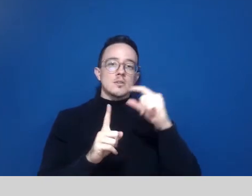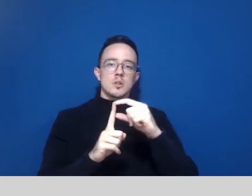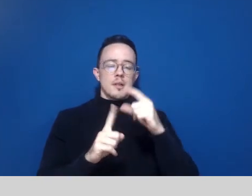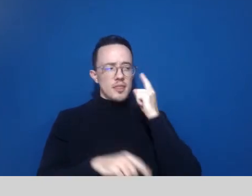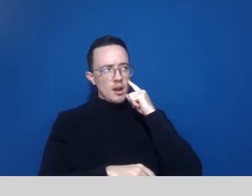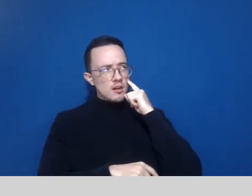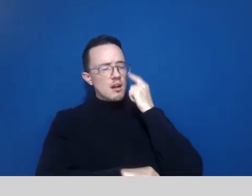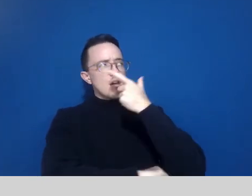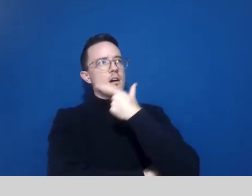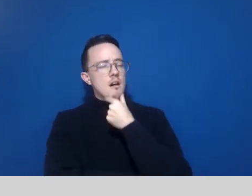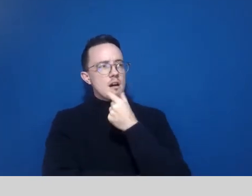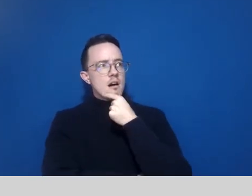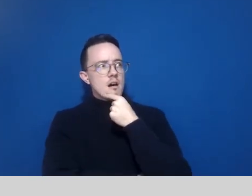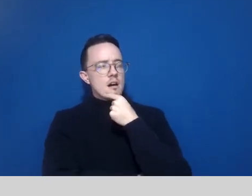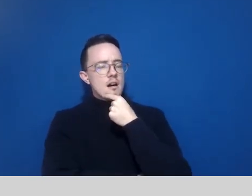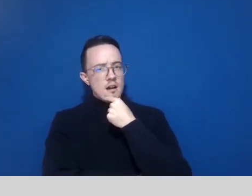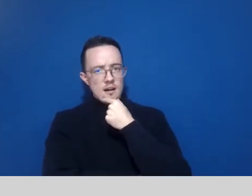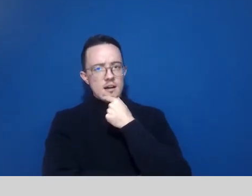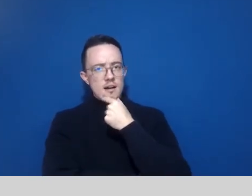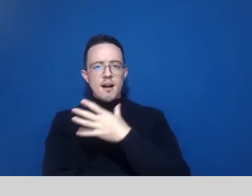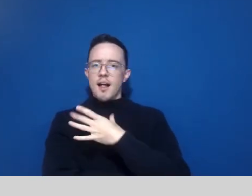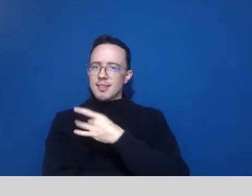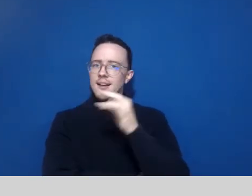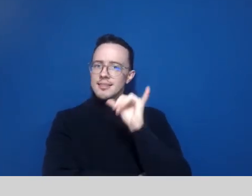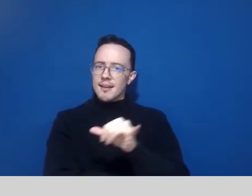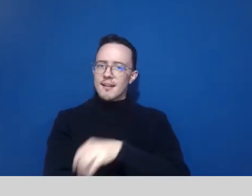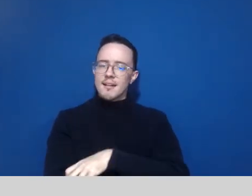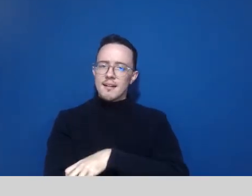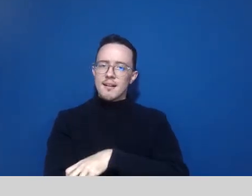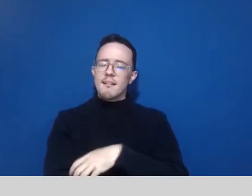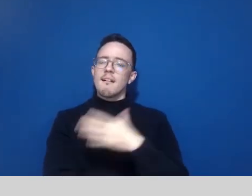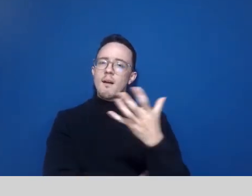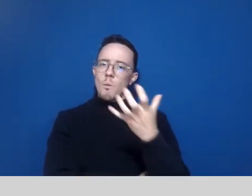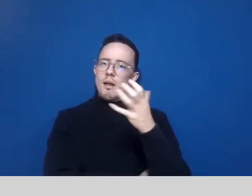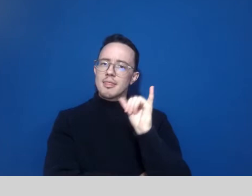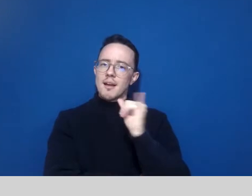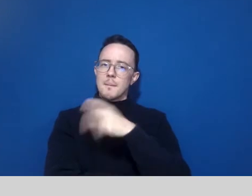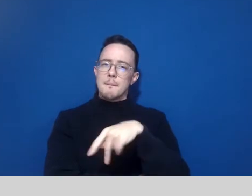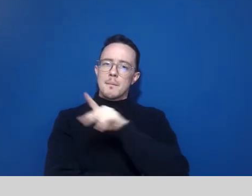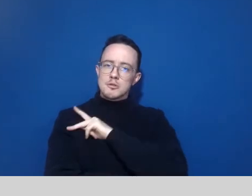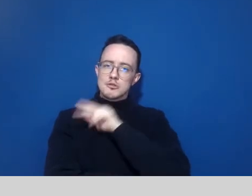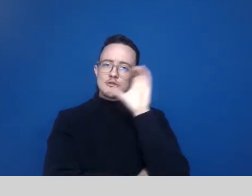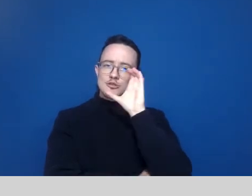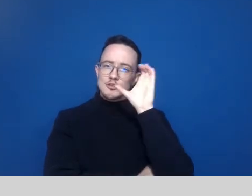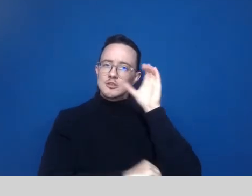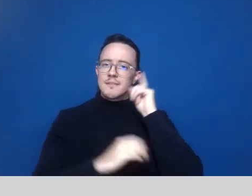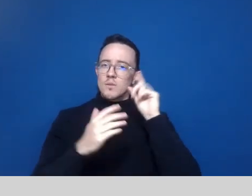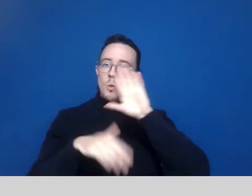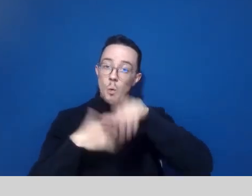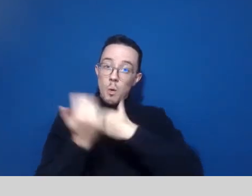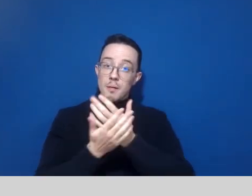And I saw this and I thought, you know, that's something I'd really like. I would love to have a personal search engine for all of my stuff.